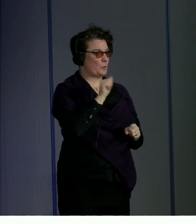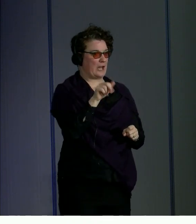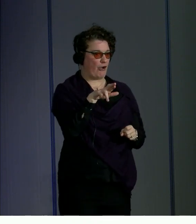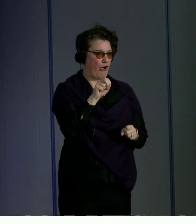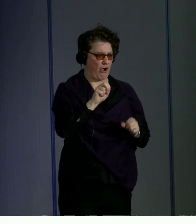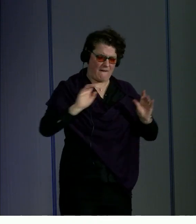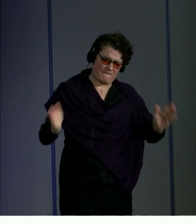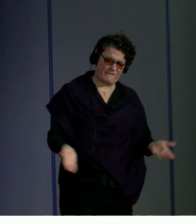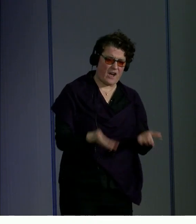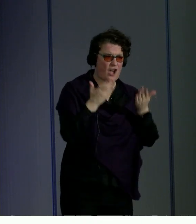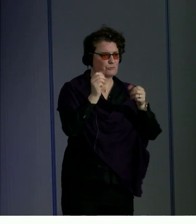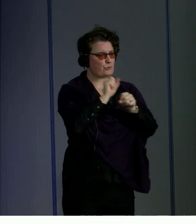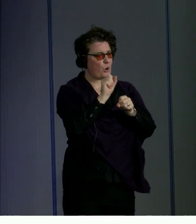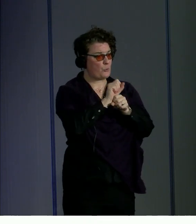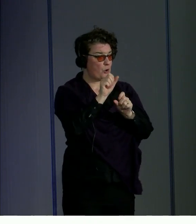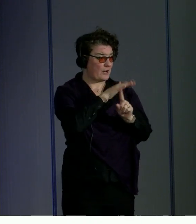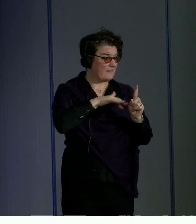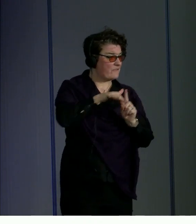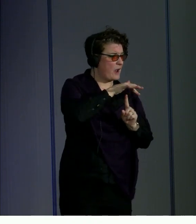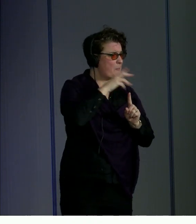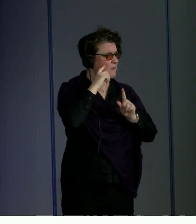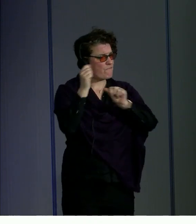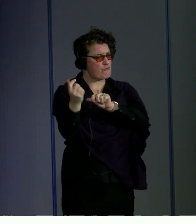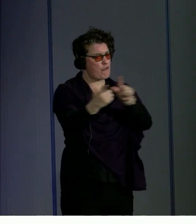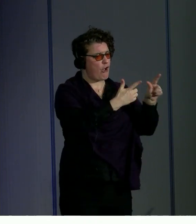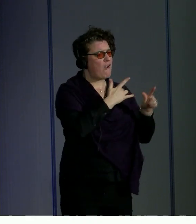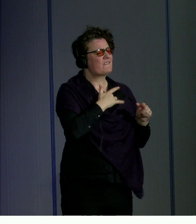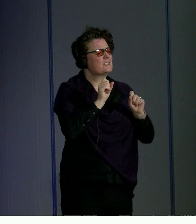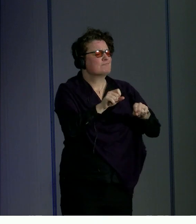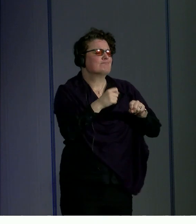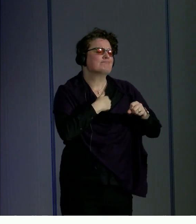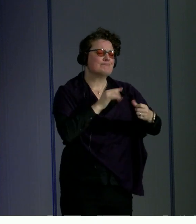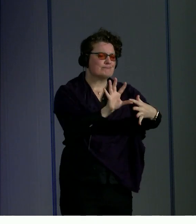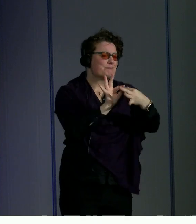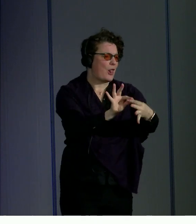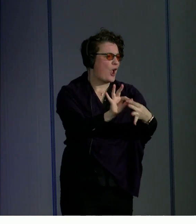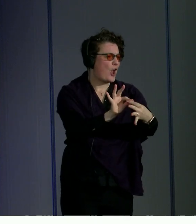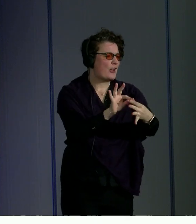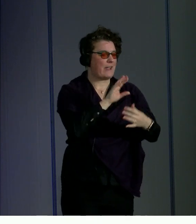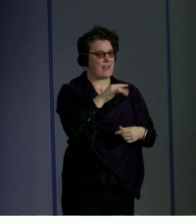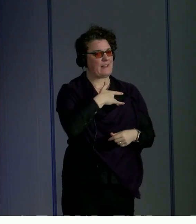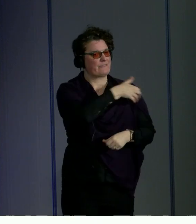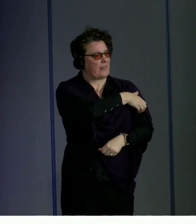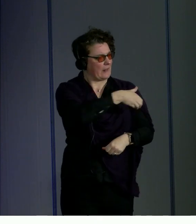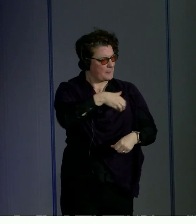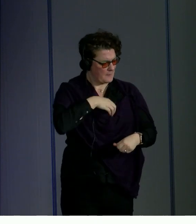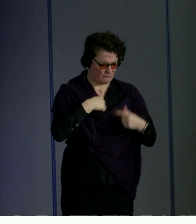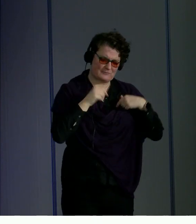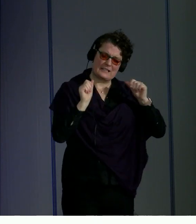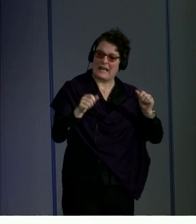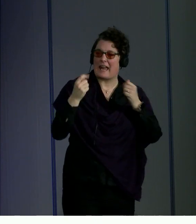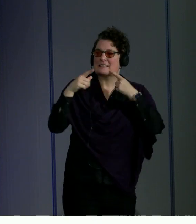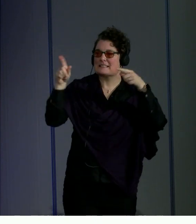where everybody feels a sense of belongingness, and is empowered to succeed, regardless